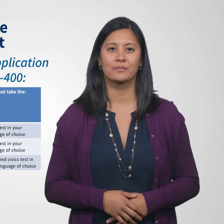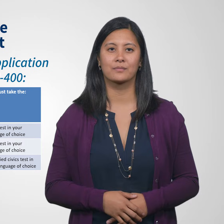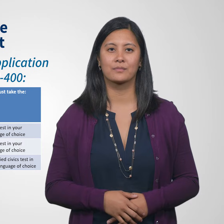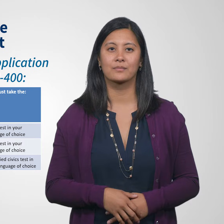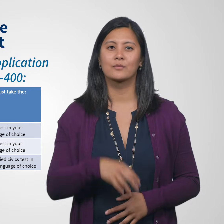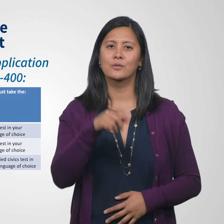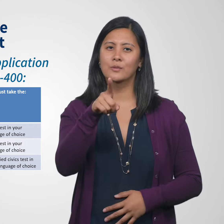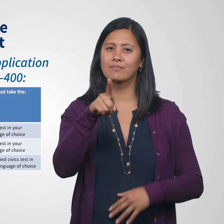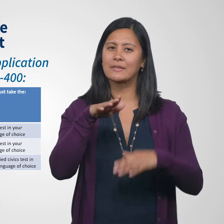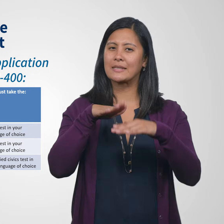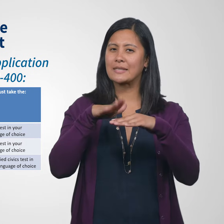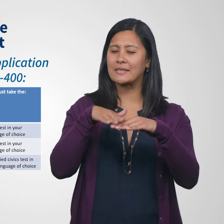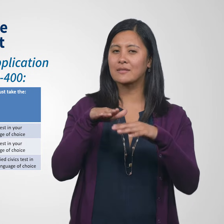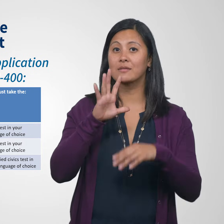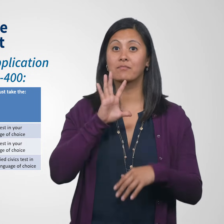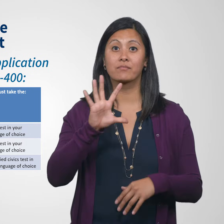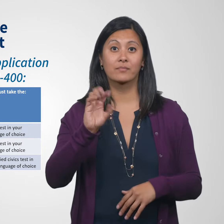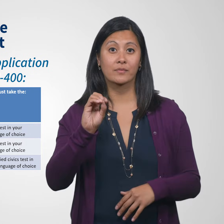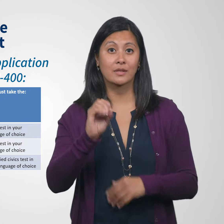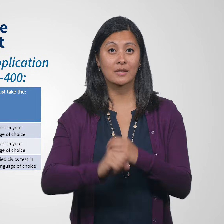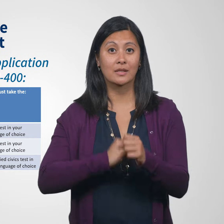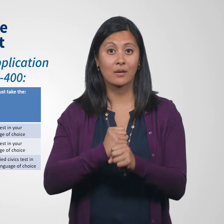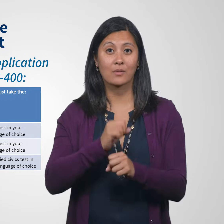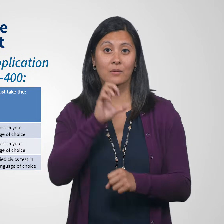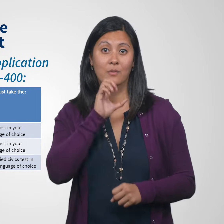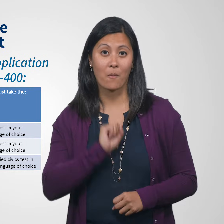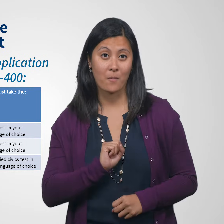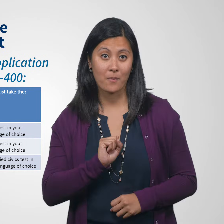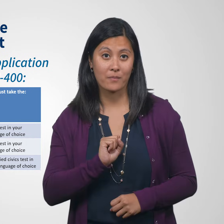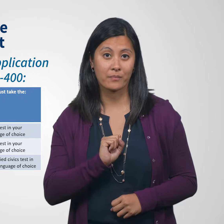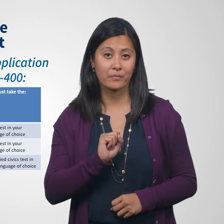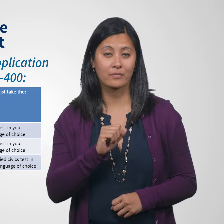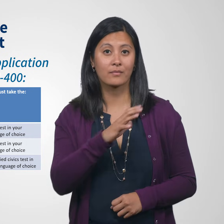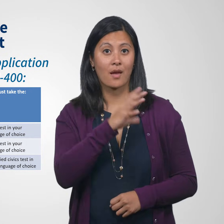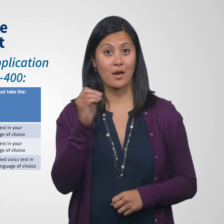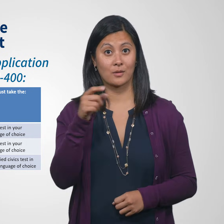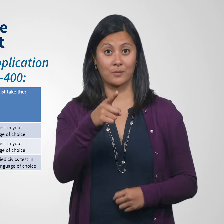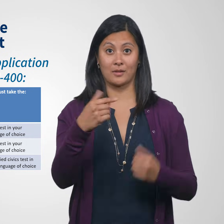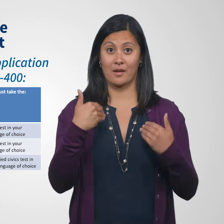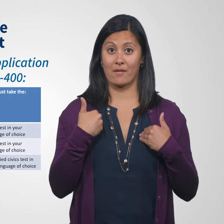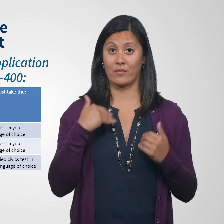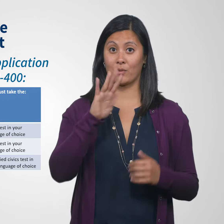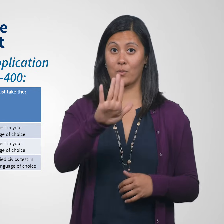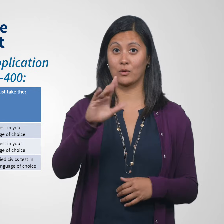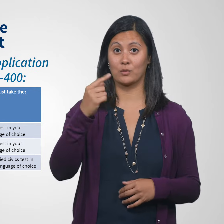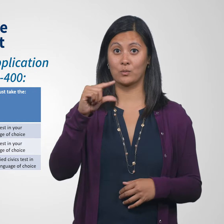you are at least fifty years old.